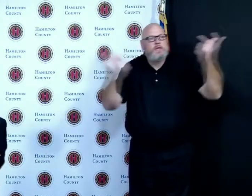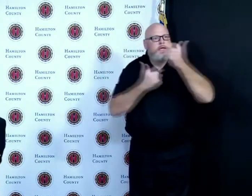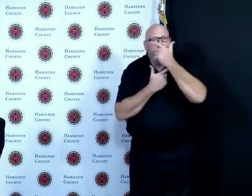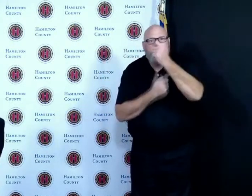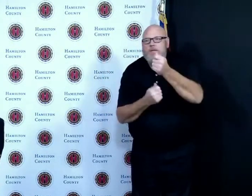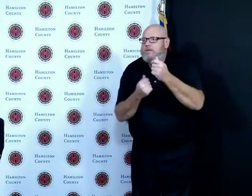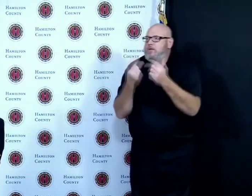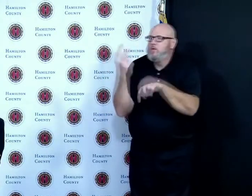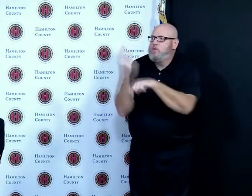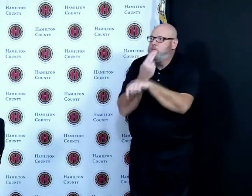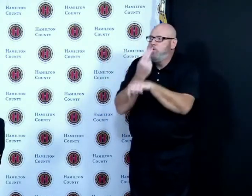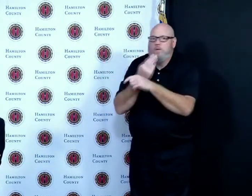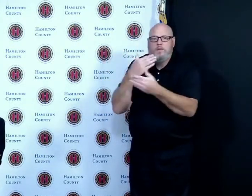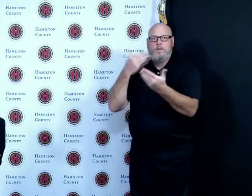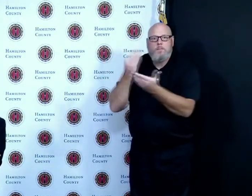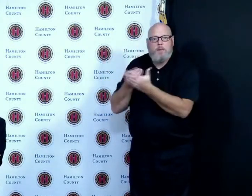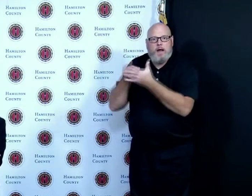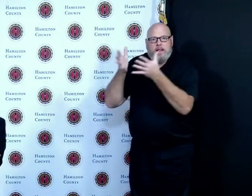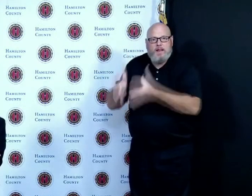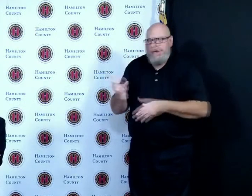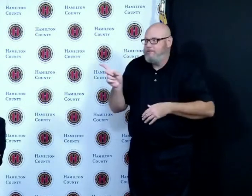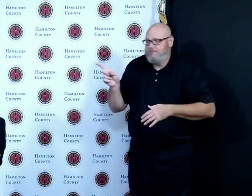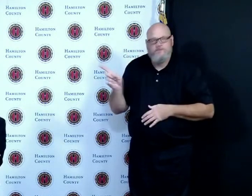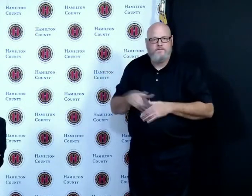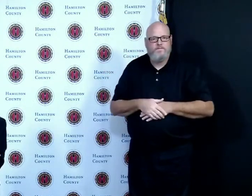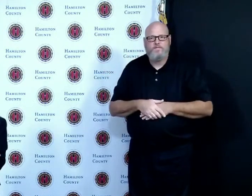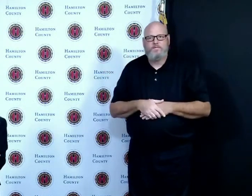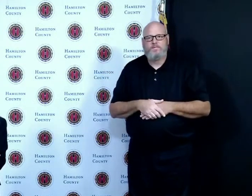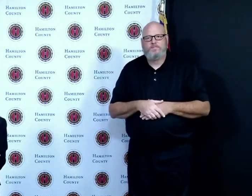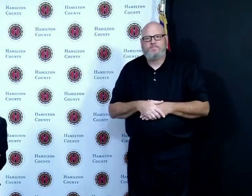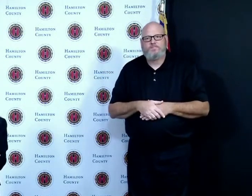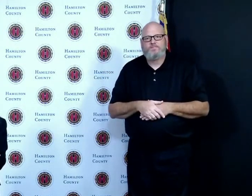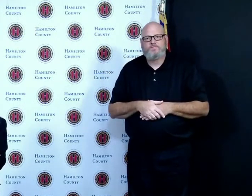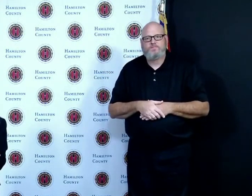when you look at those positive cases that we have and those that have presumed recovered